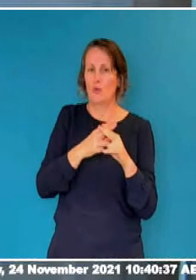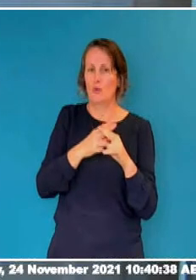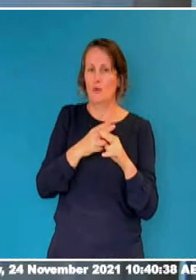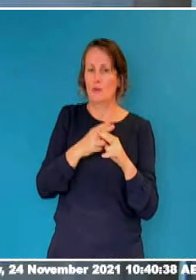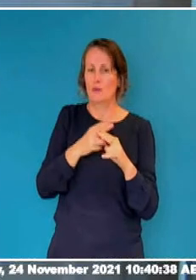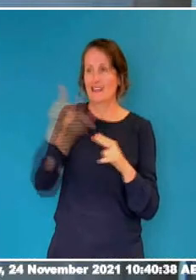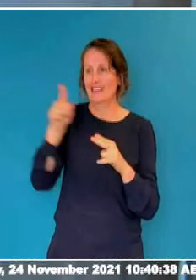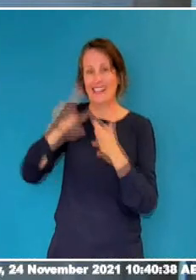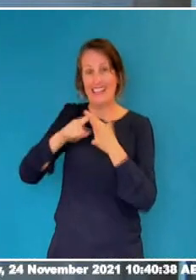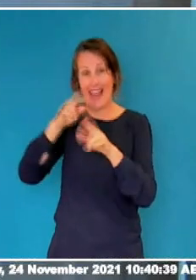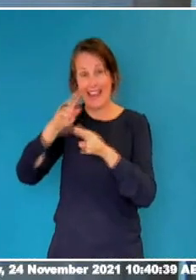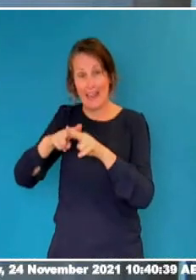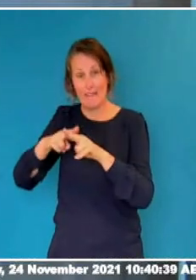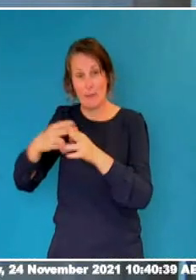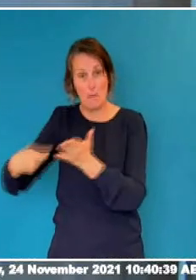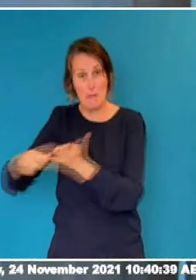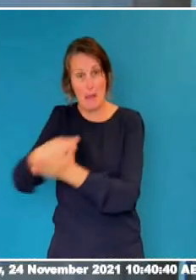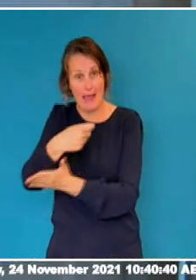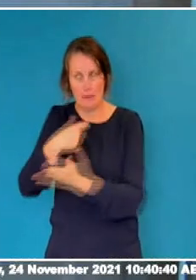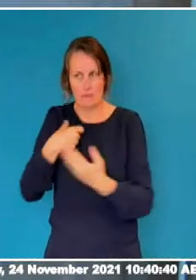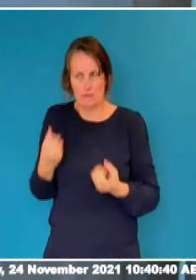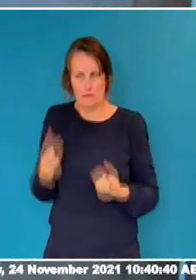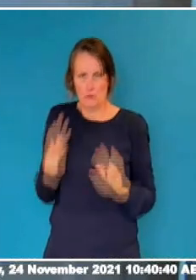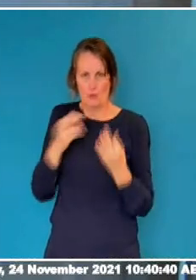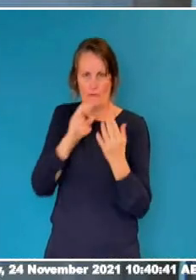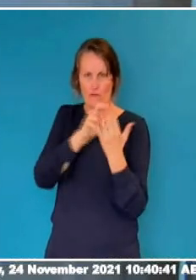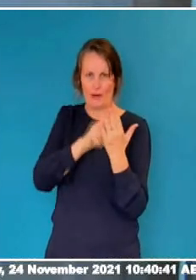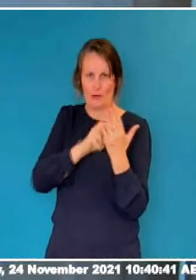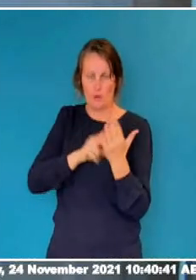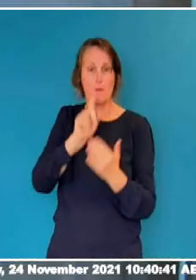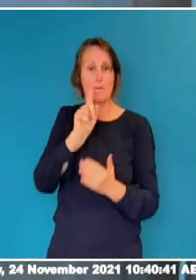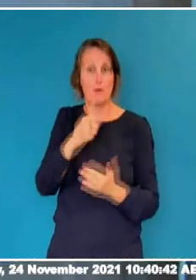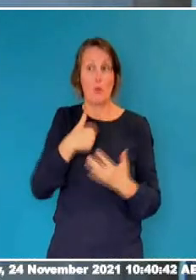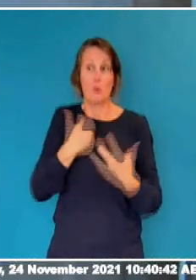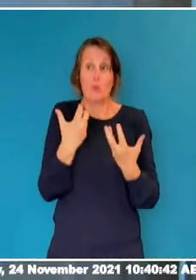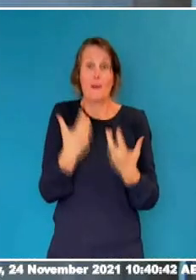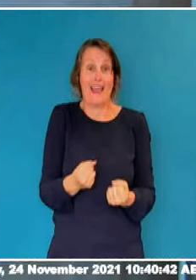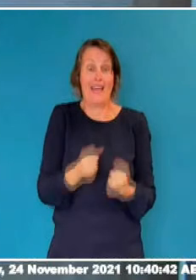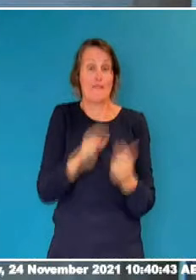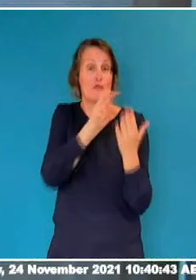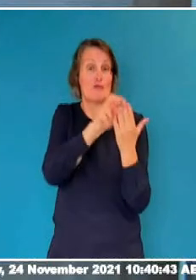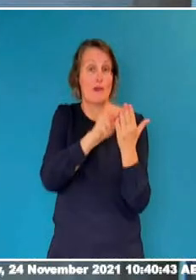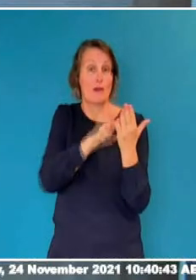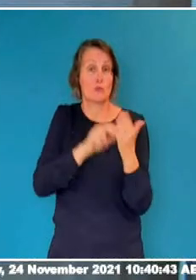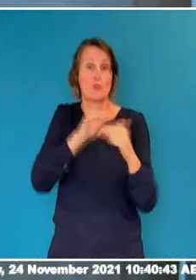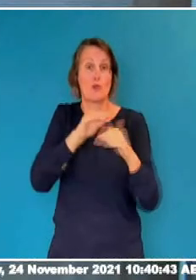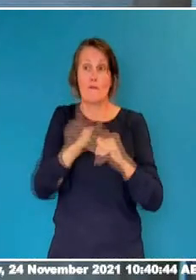Employment Assistance Fund, but we would have records of what is paid centrally,